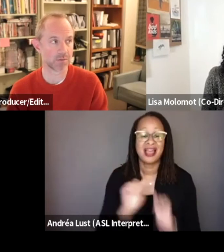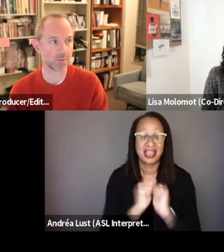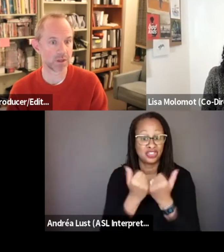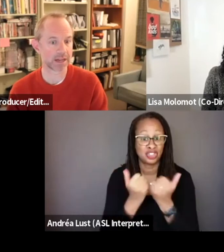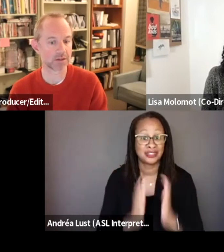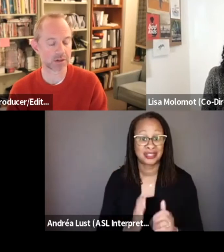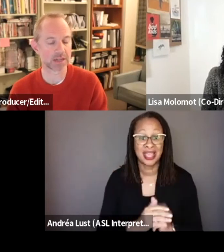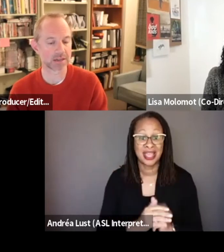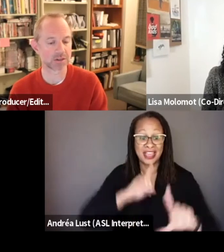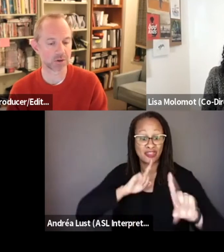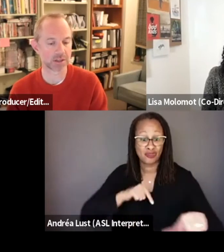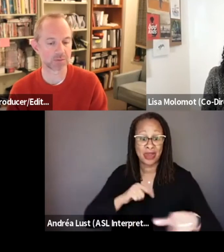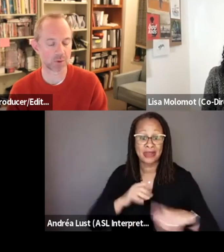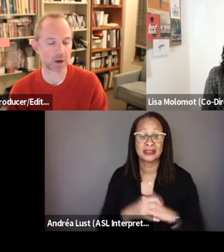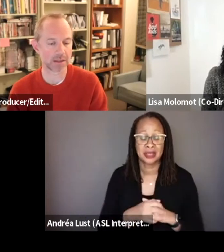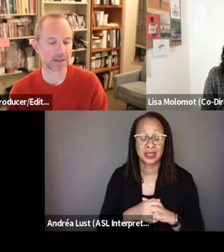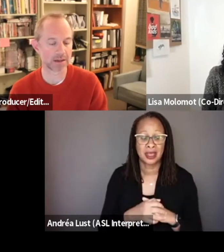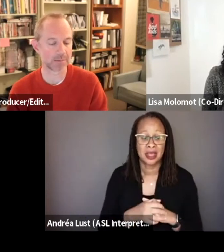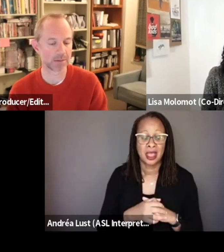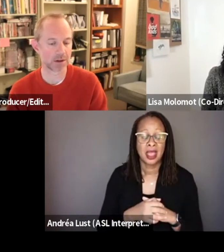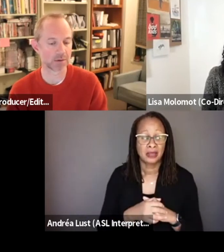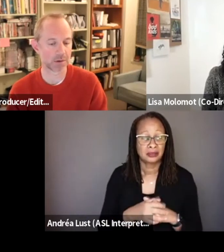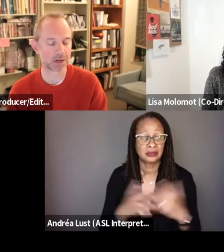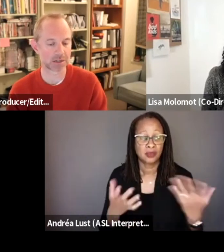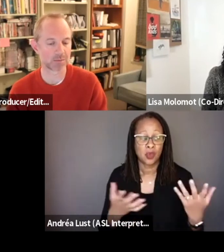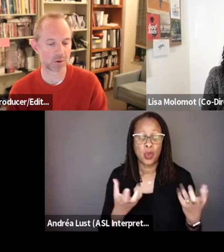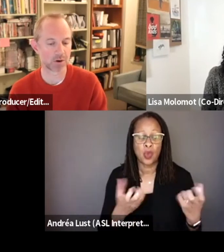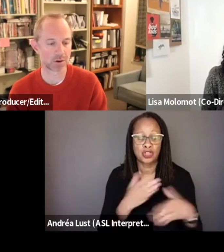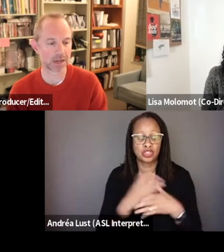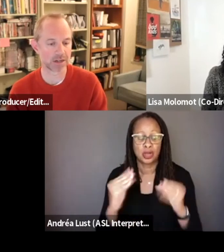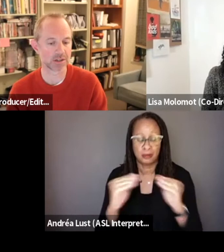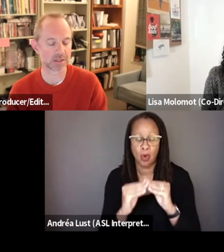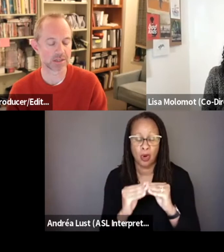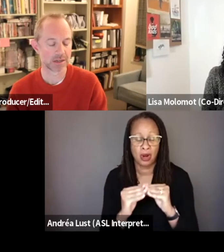we'd like to look into this showing this more widely amongst more agents.